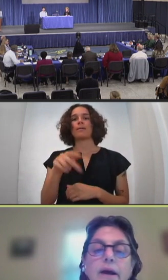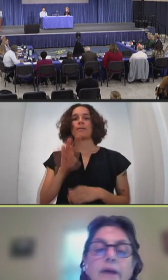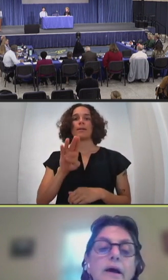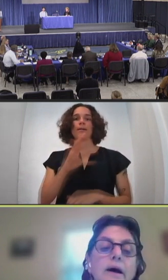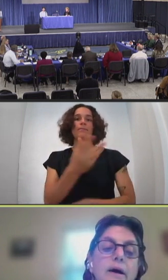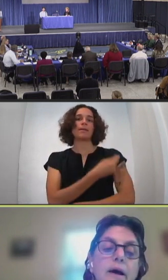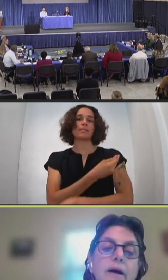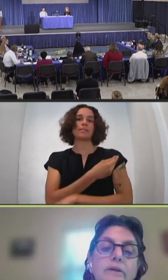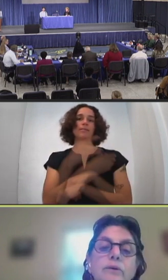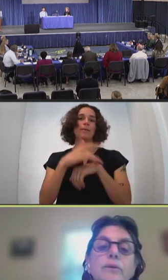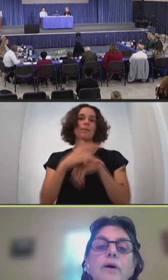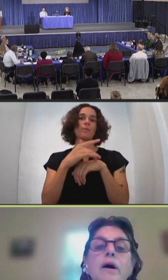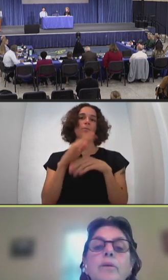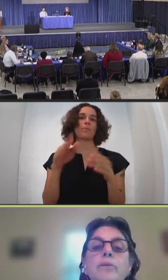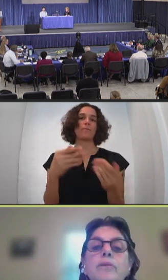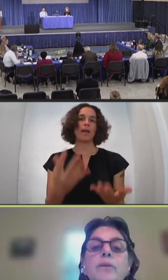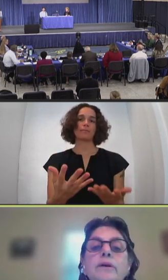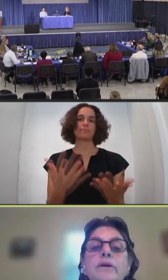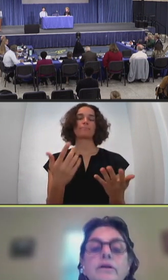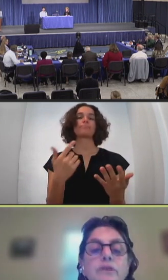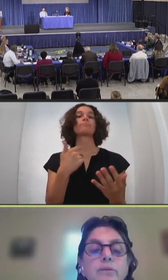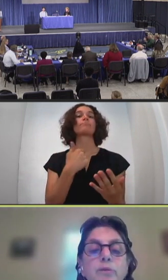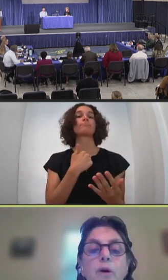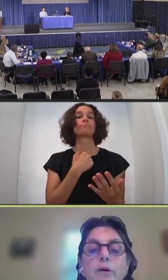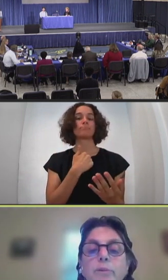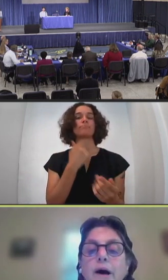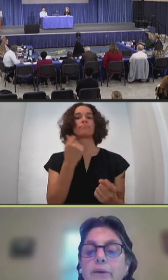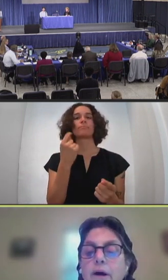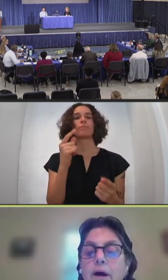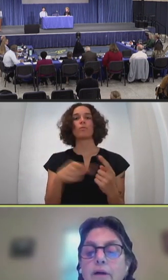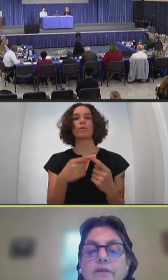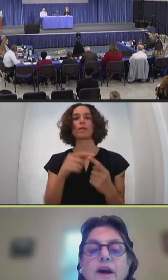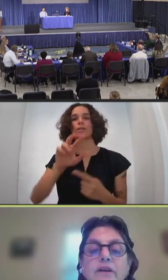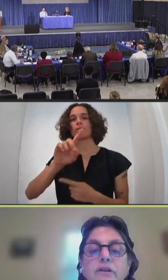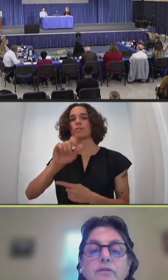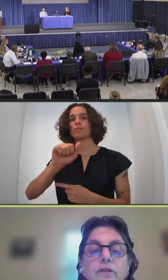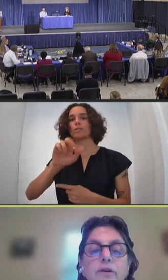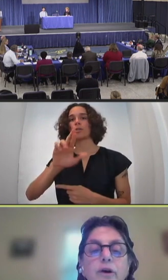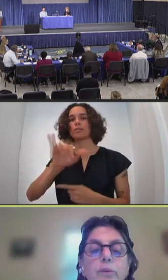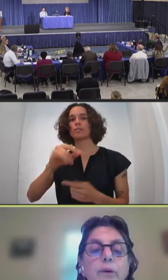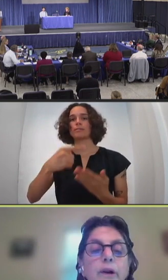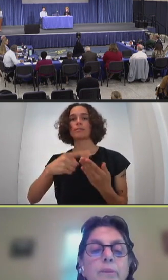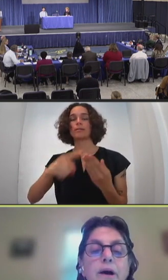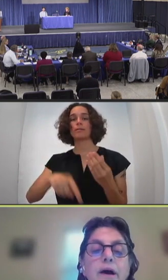And I do -- when Darcy spoke about the Vaccine for Adult program,